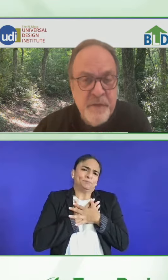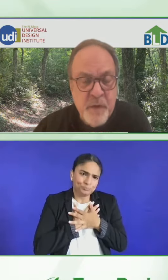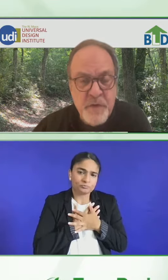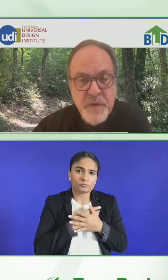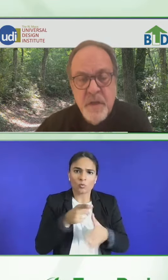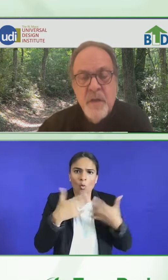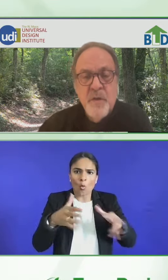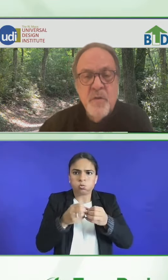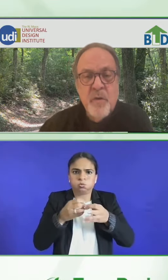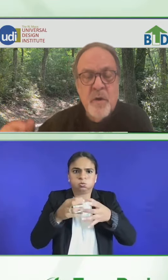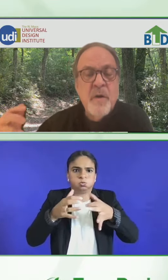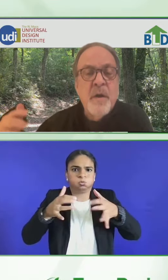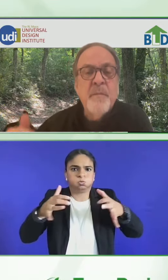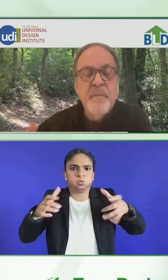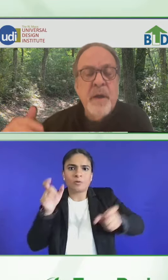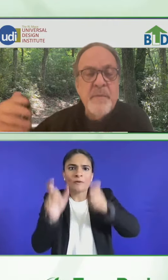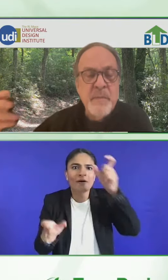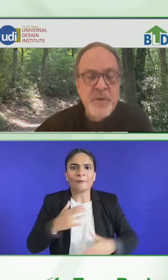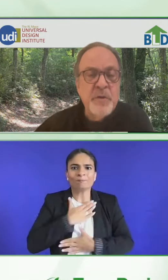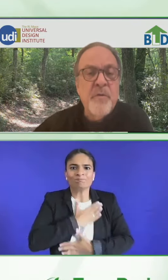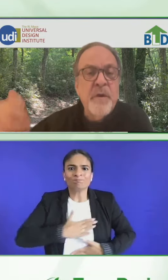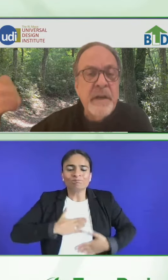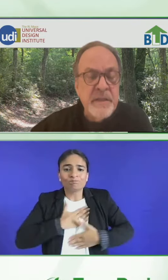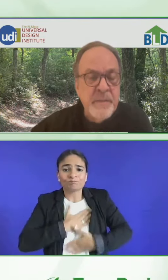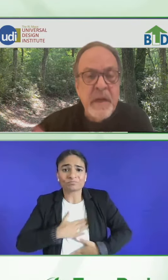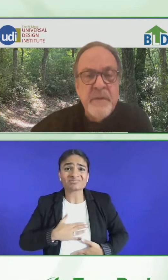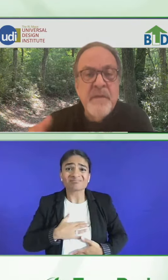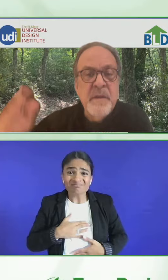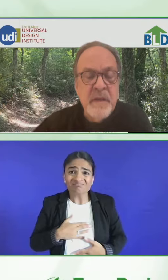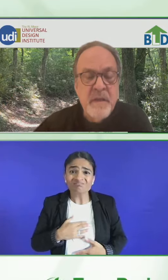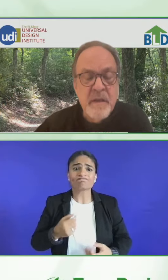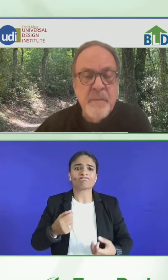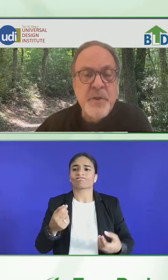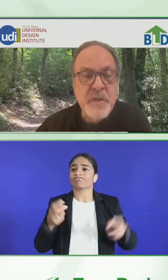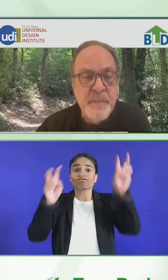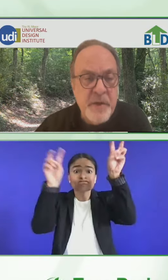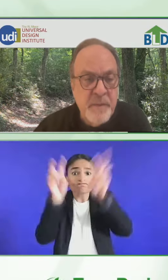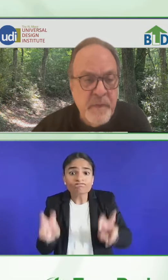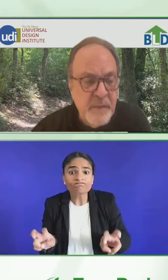for folks who are perhaps much older or in some kind of dementia spectrum.